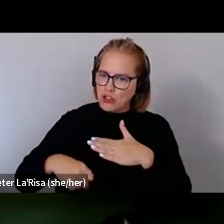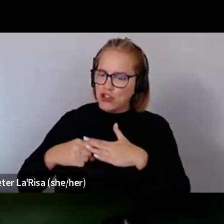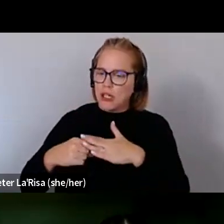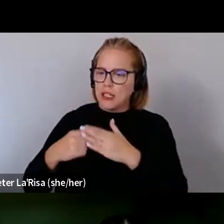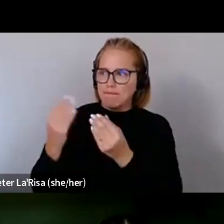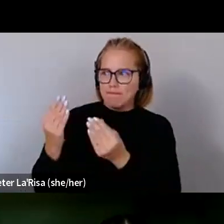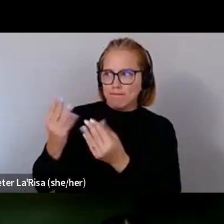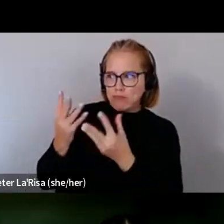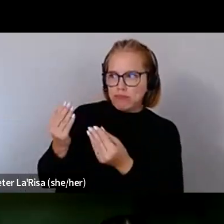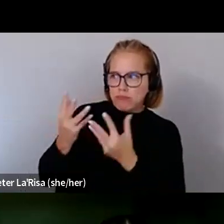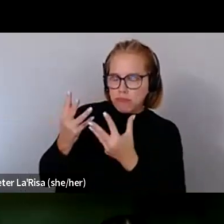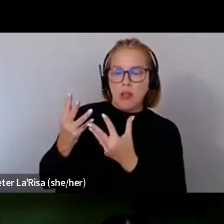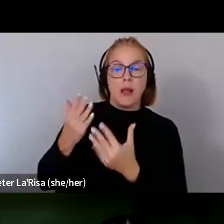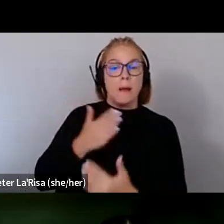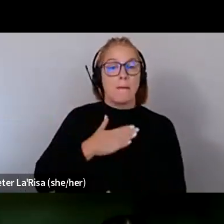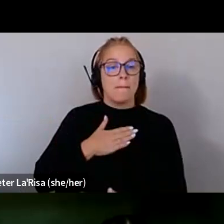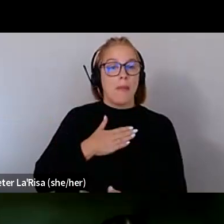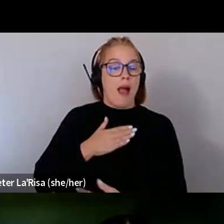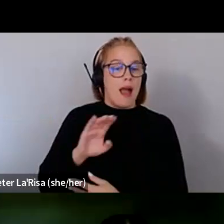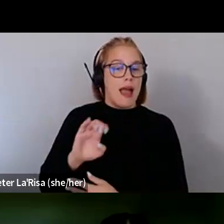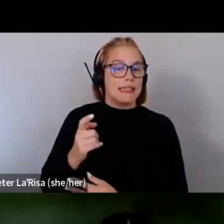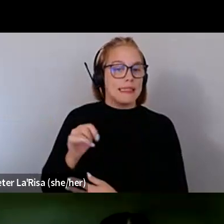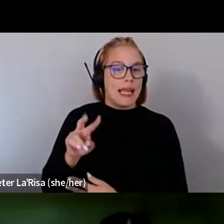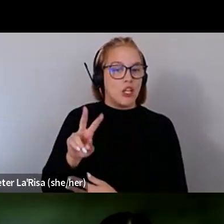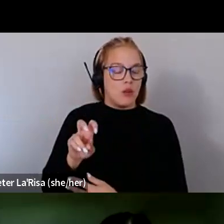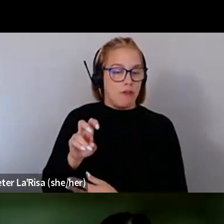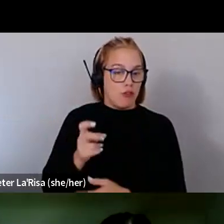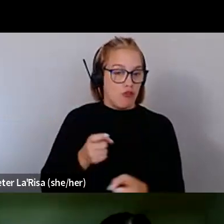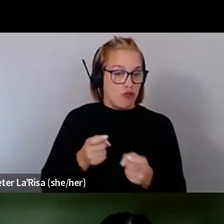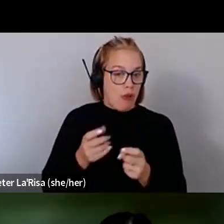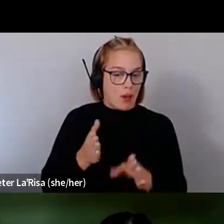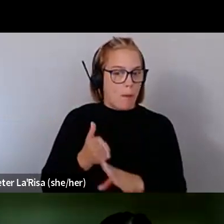my Independent Living Council straight out of high school. Between that